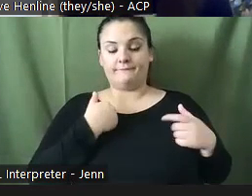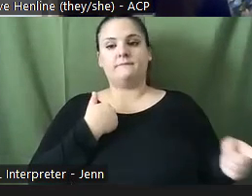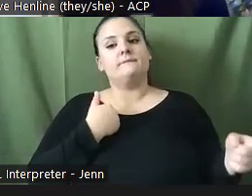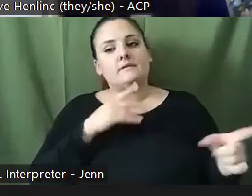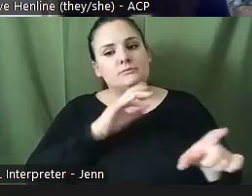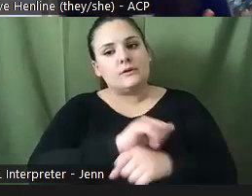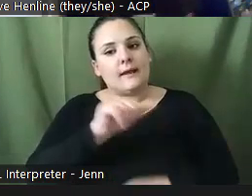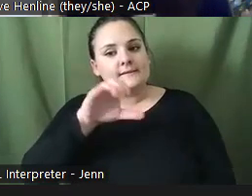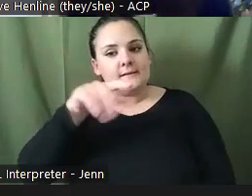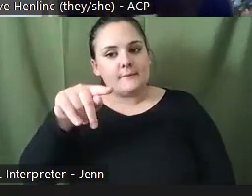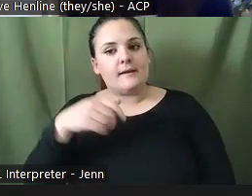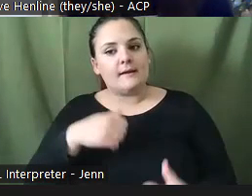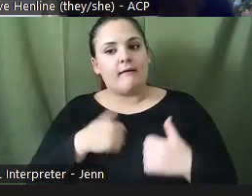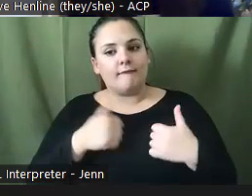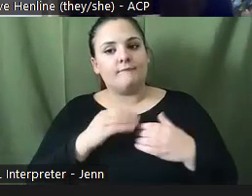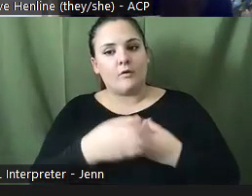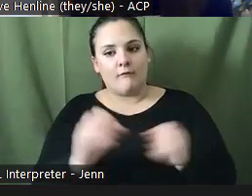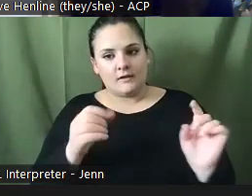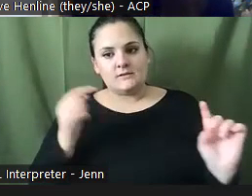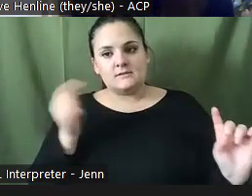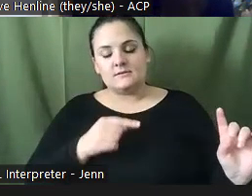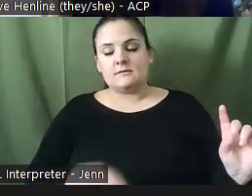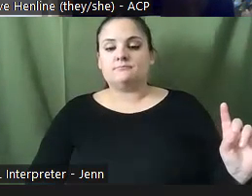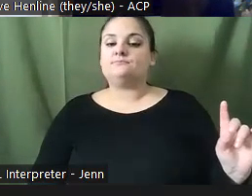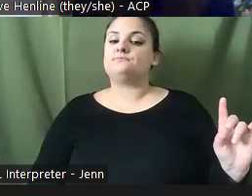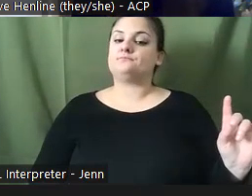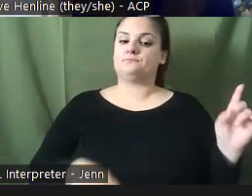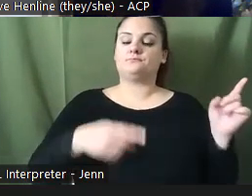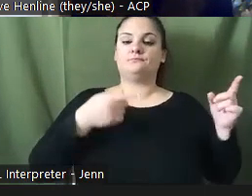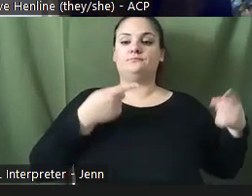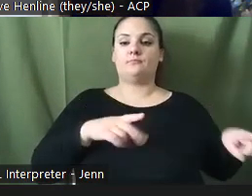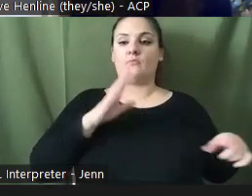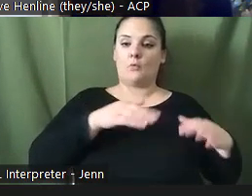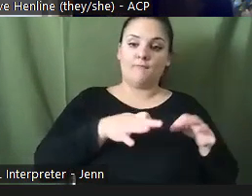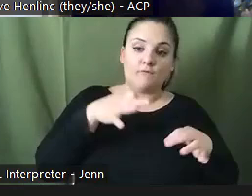the mail goes there and then is forwarded onto the participant's actual, confidential